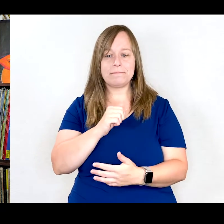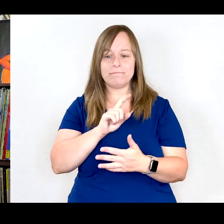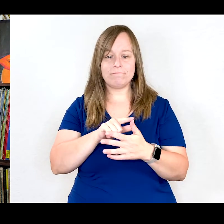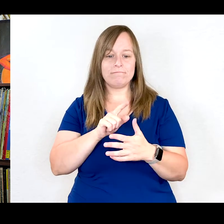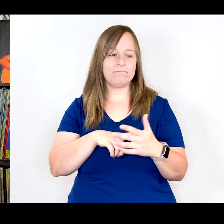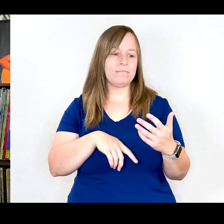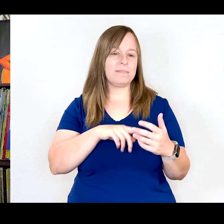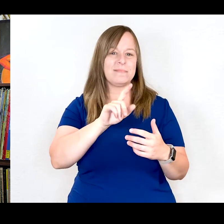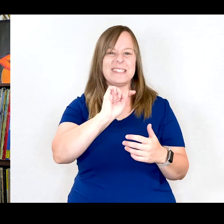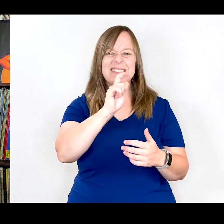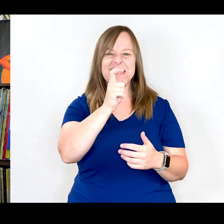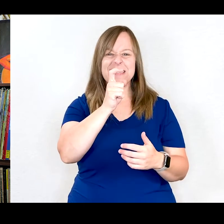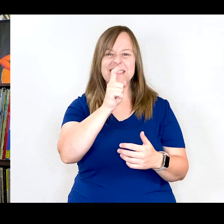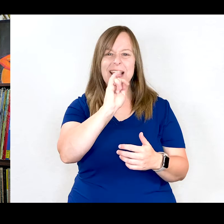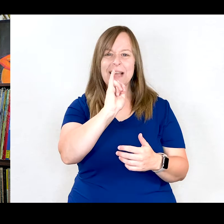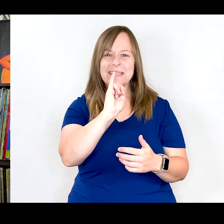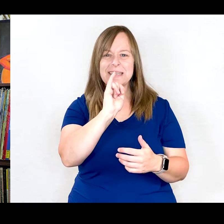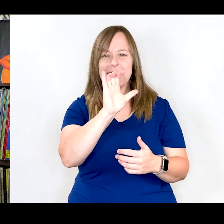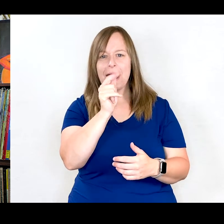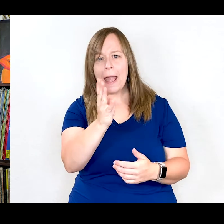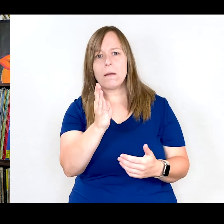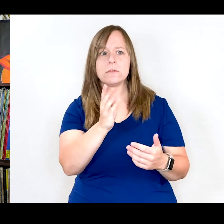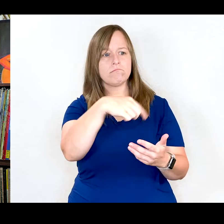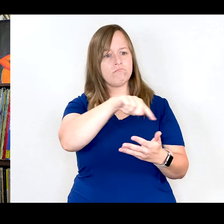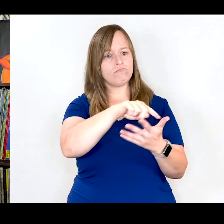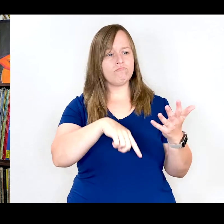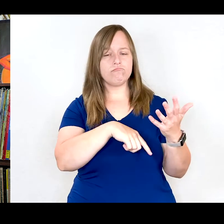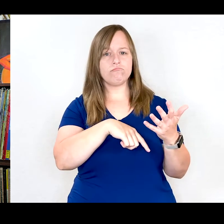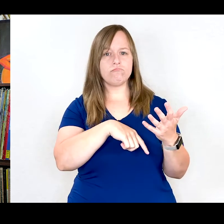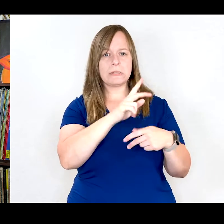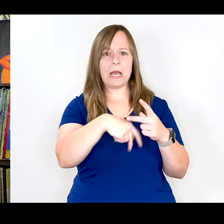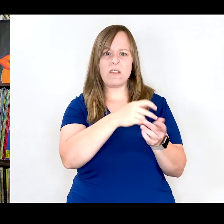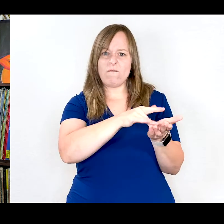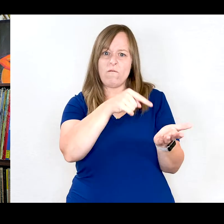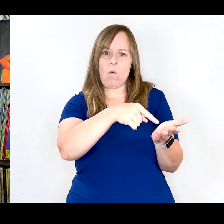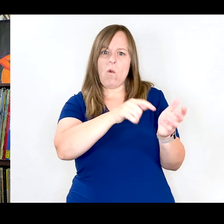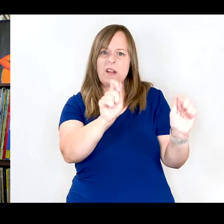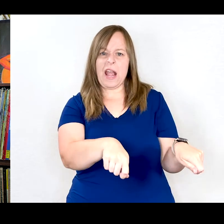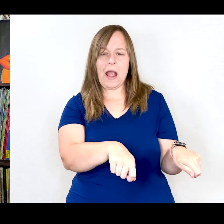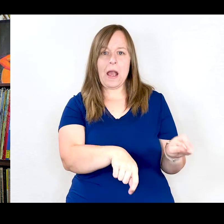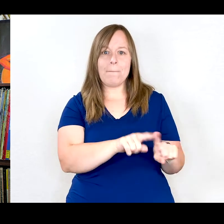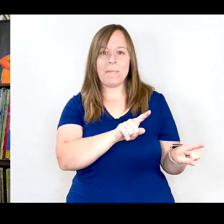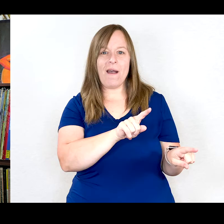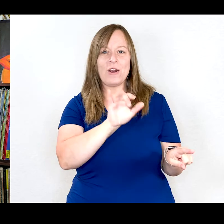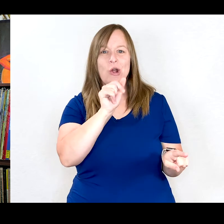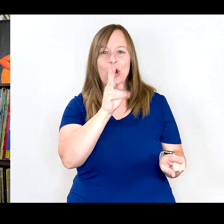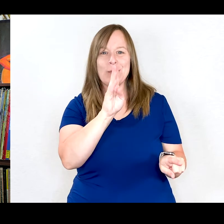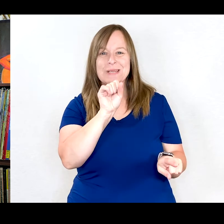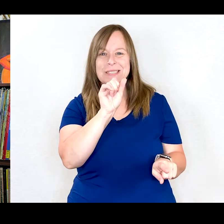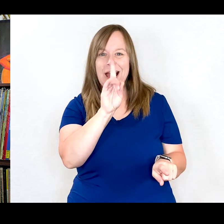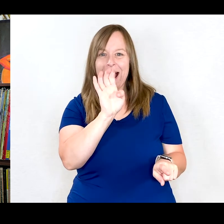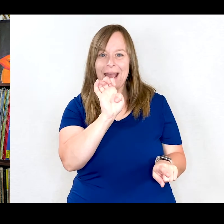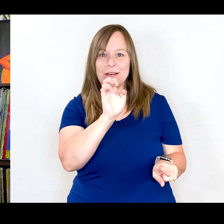SCAT and Taxicabs are affordable for me, but they're curbside.